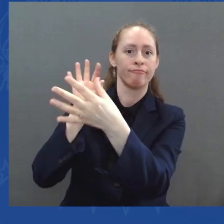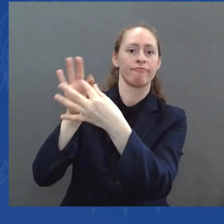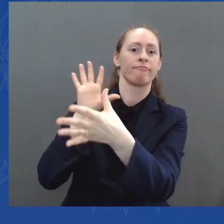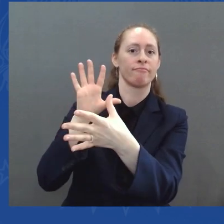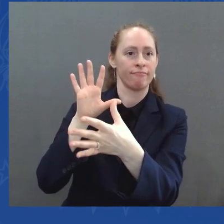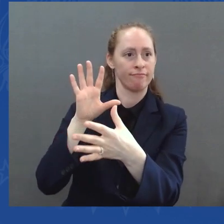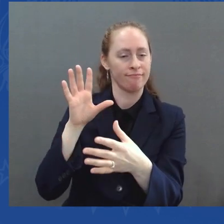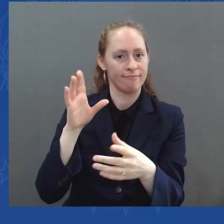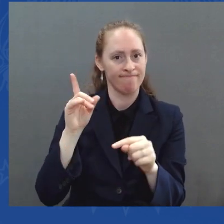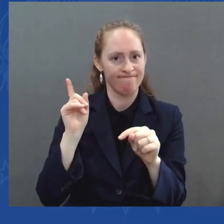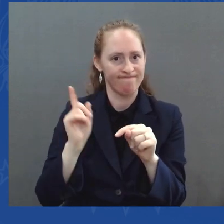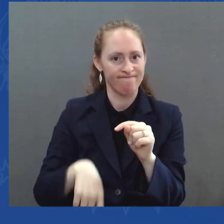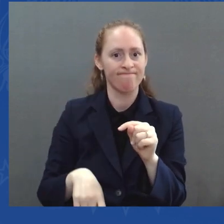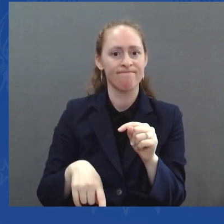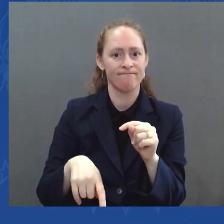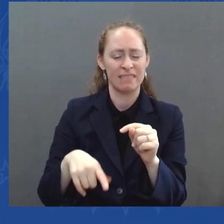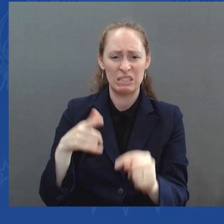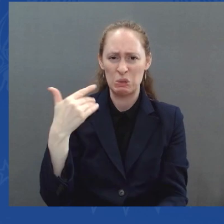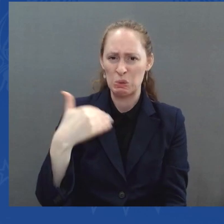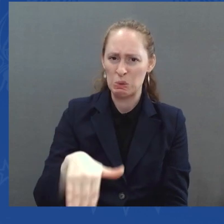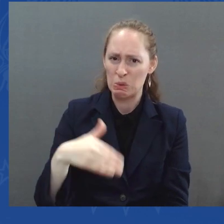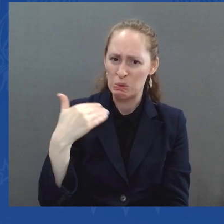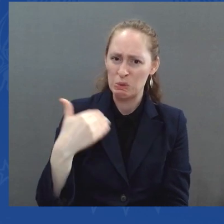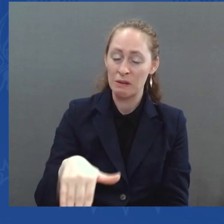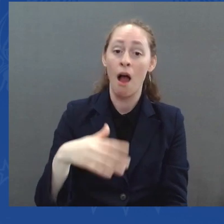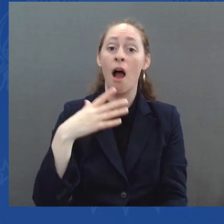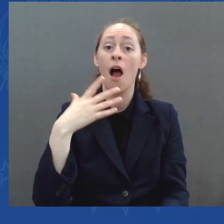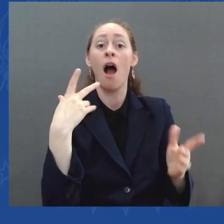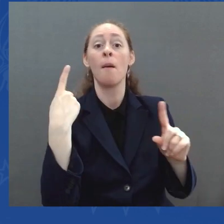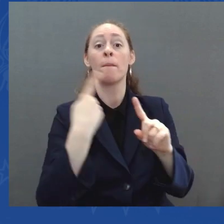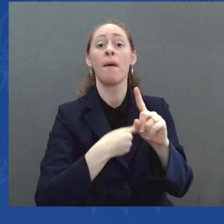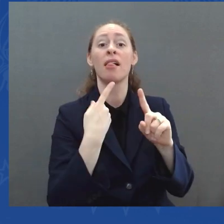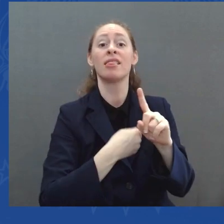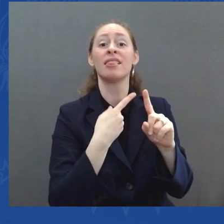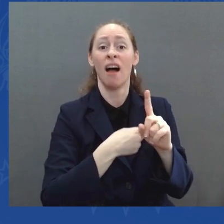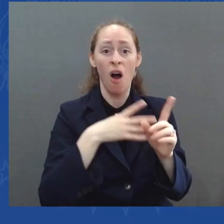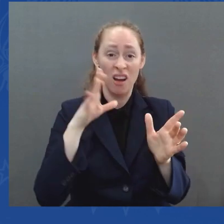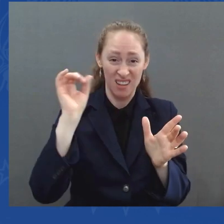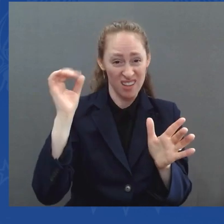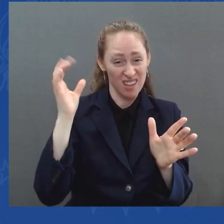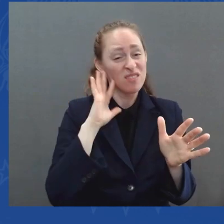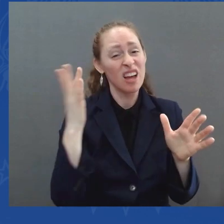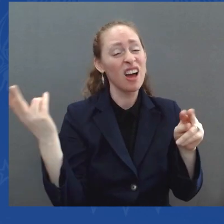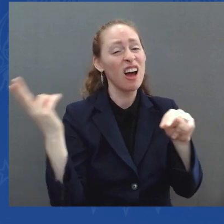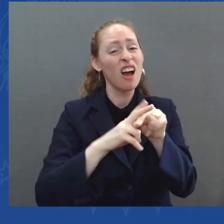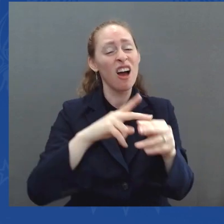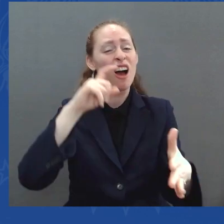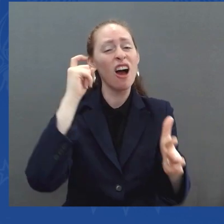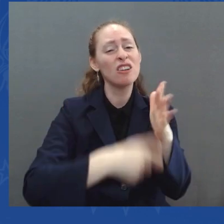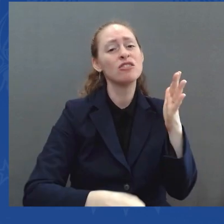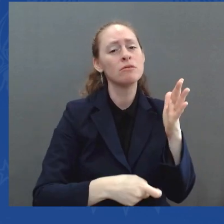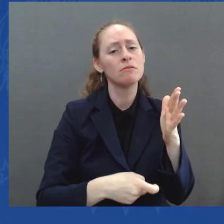Well, I got a better idea. Instead of destroying the Affordable Care Act, let's keep building on it.